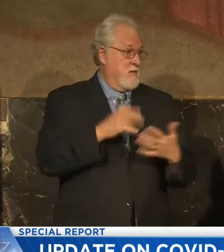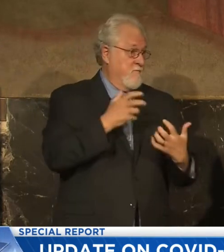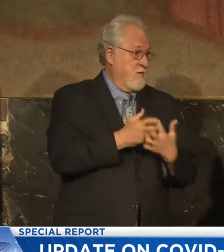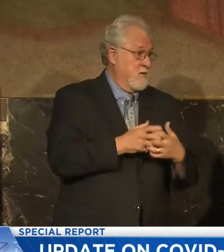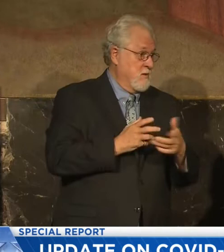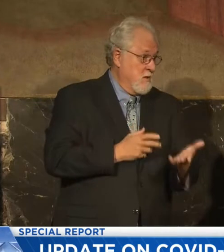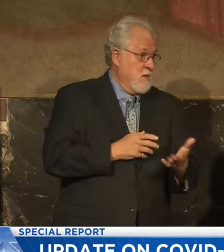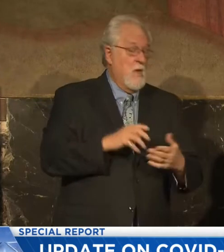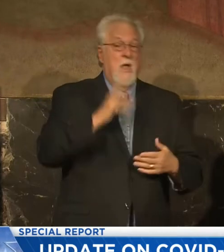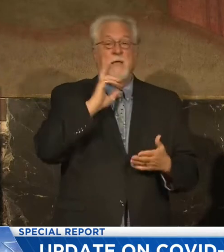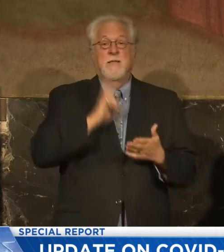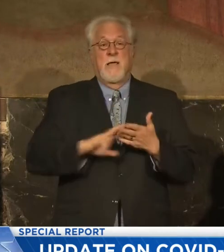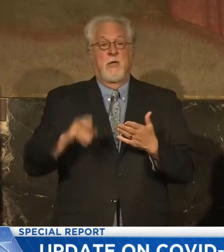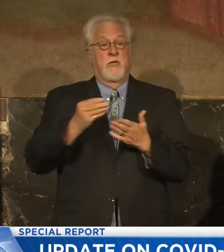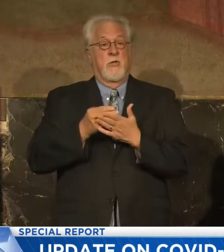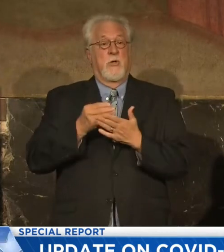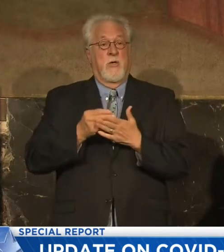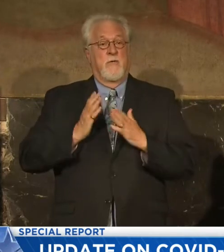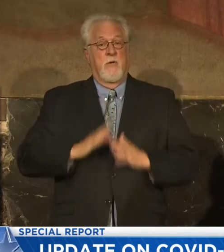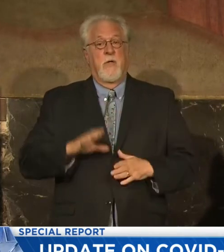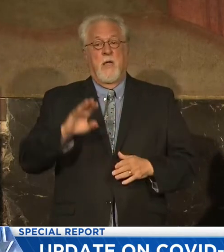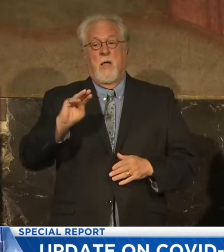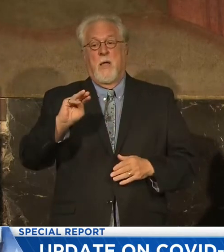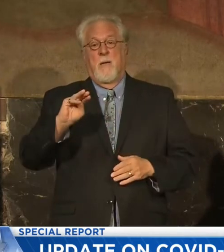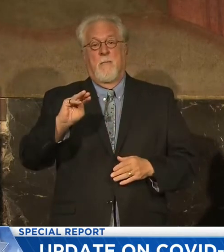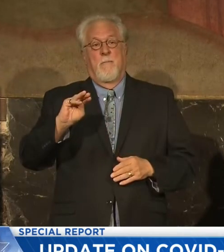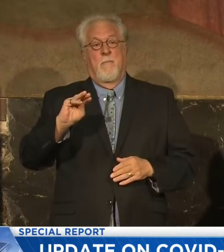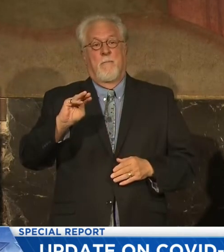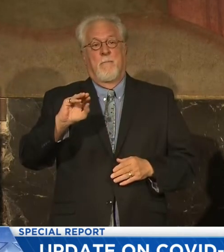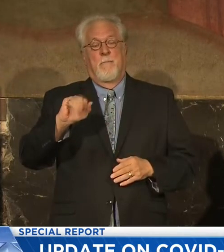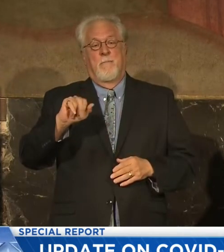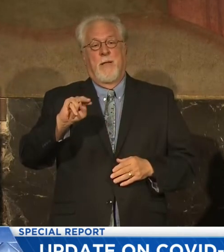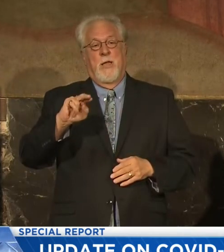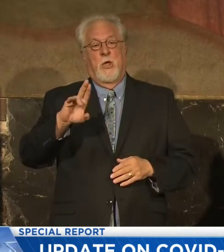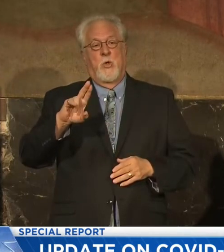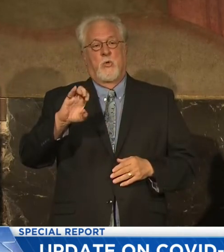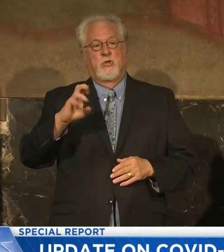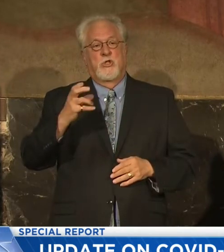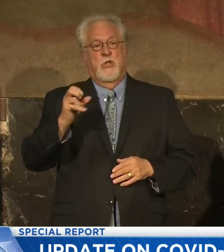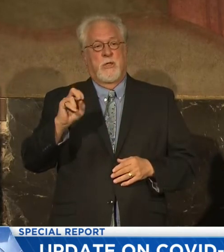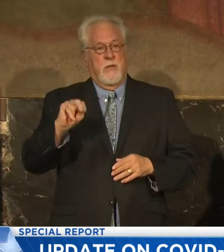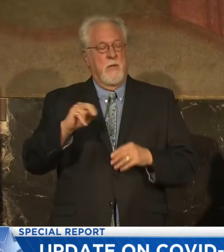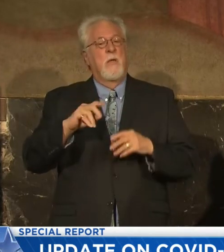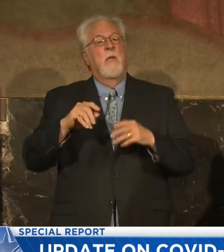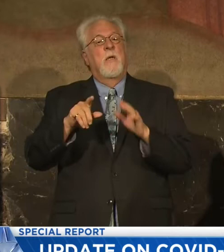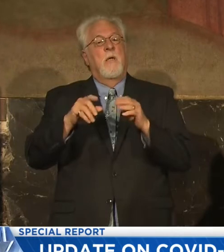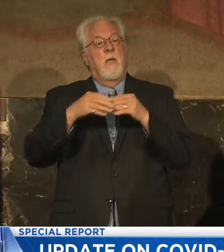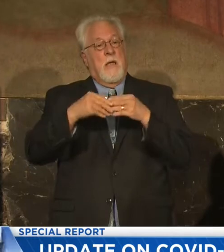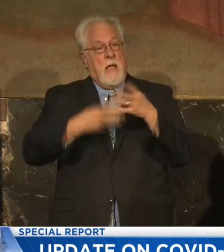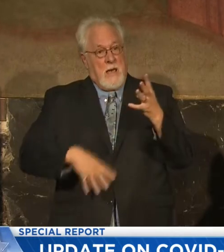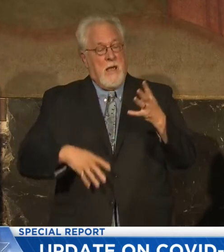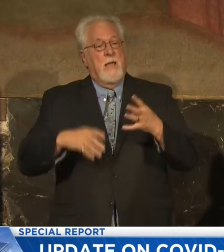LOST REVENUE. BUT THERE'S A LOT OF EXPENDITURES. AND FOR FIRST RESPONDERS, WHICH